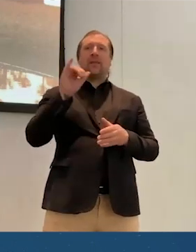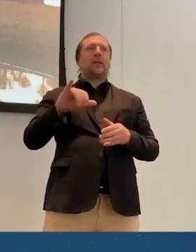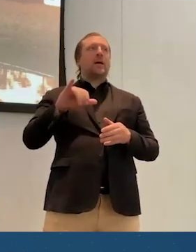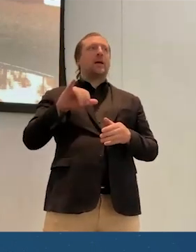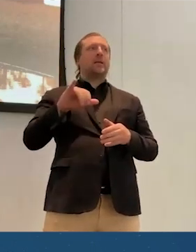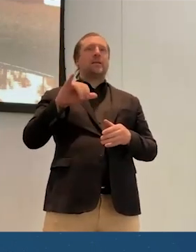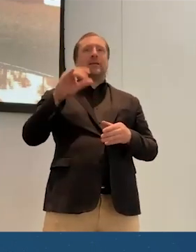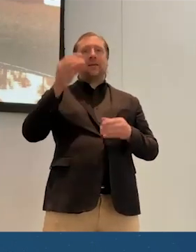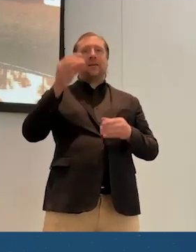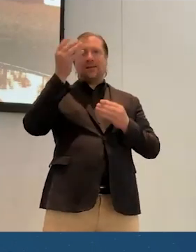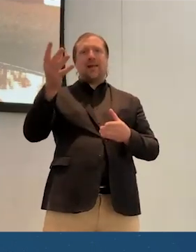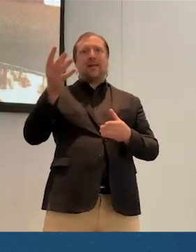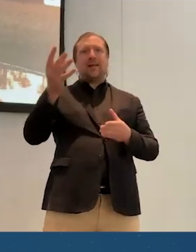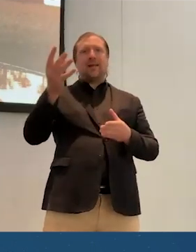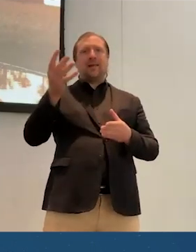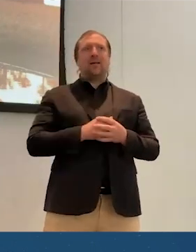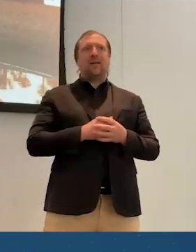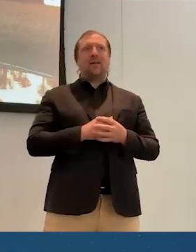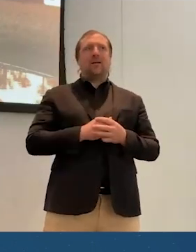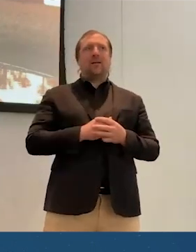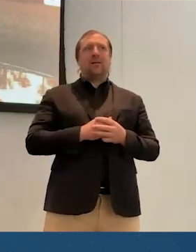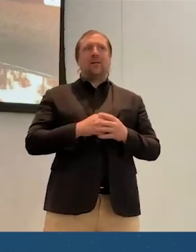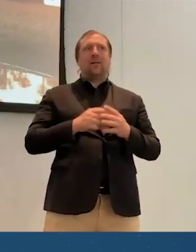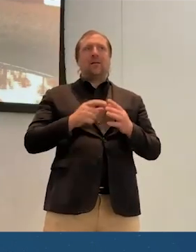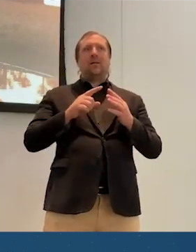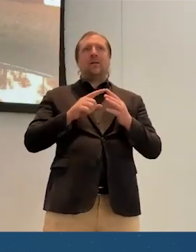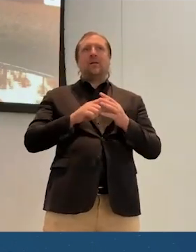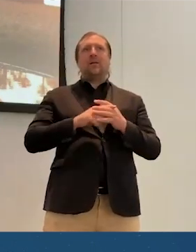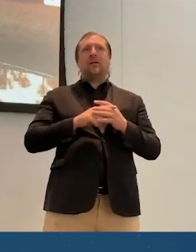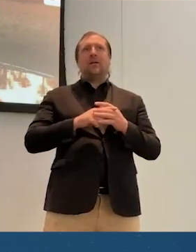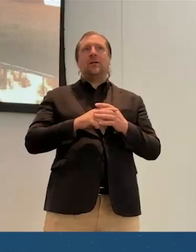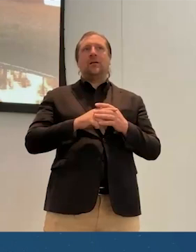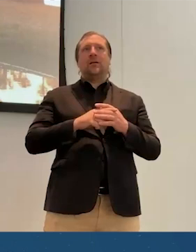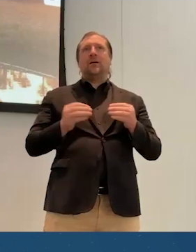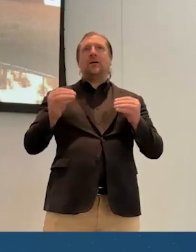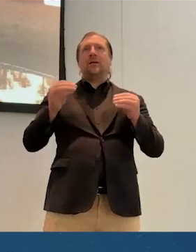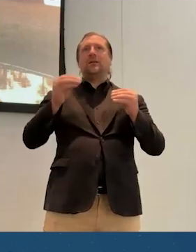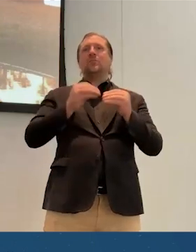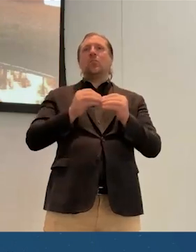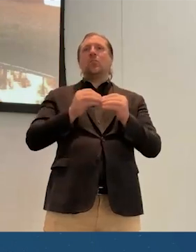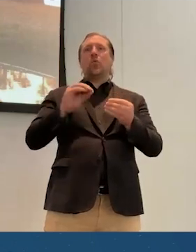while resolution data is more than just numbers.